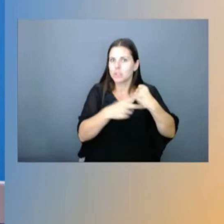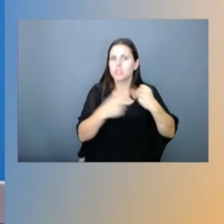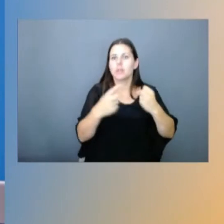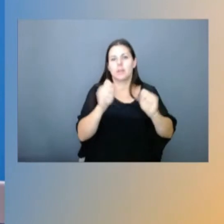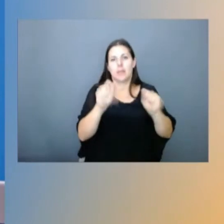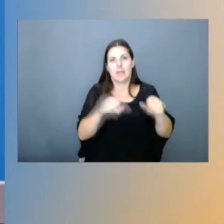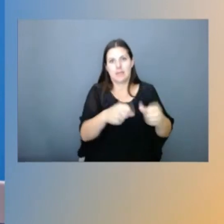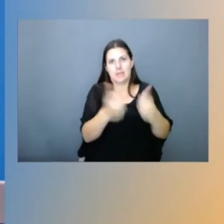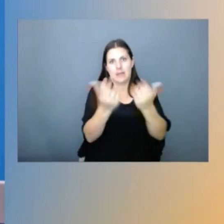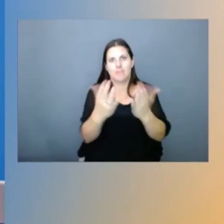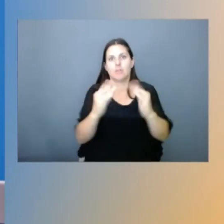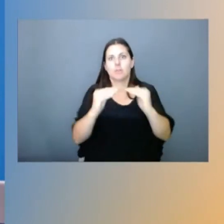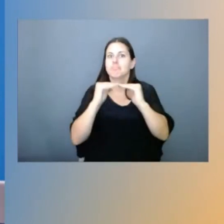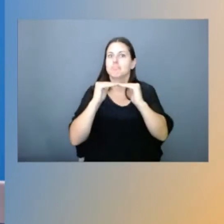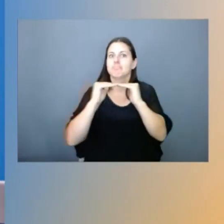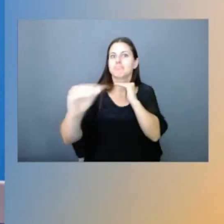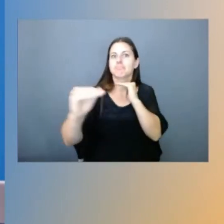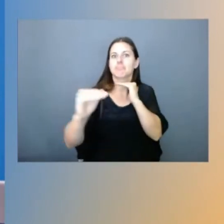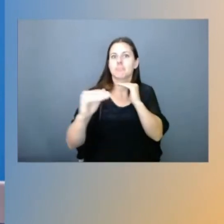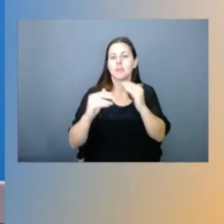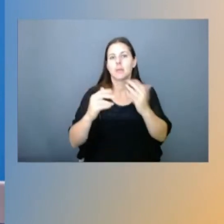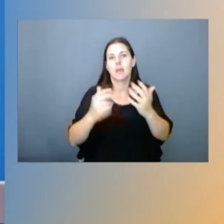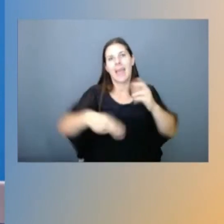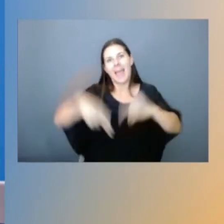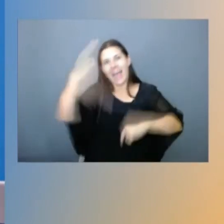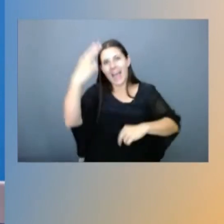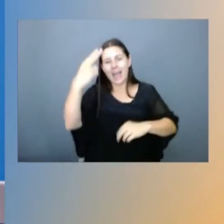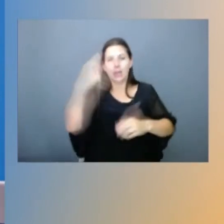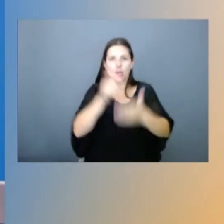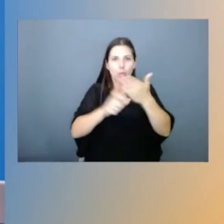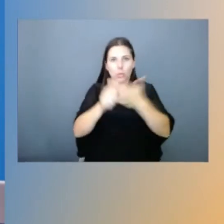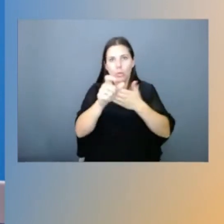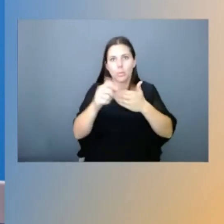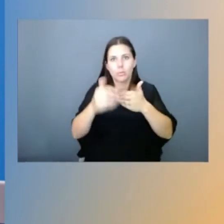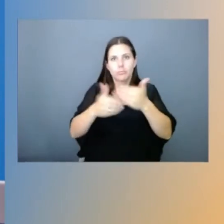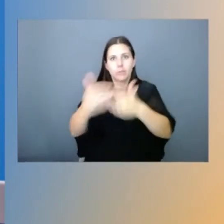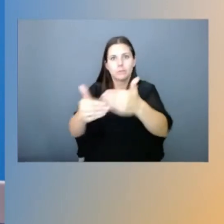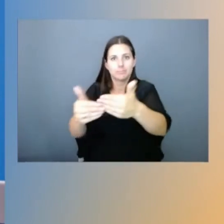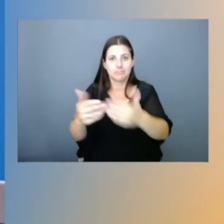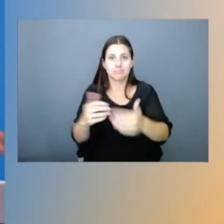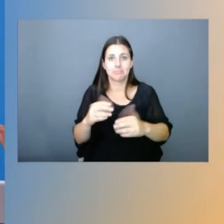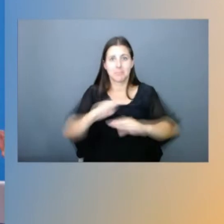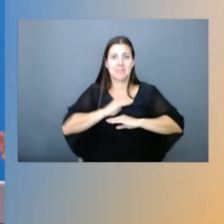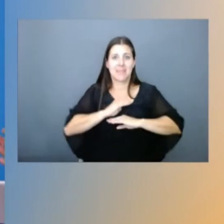at higher throughput to meet their overall TCO objectives. Yeah, this is huge.